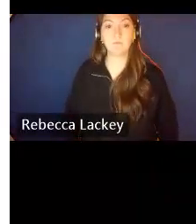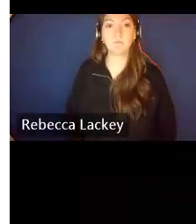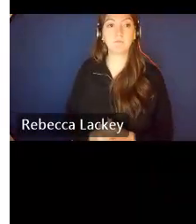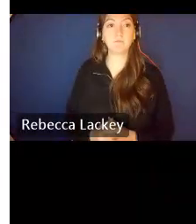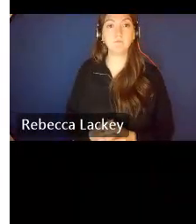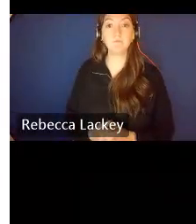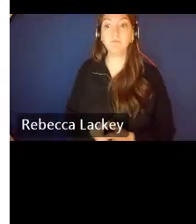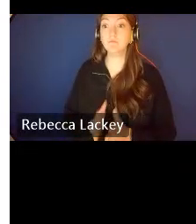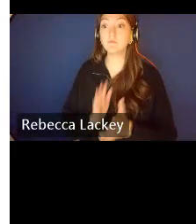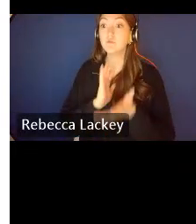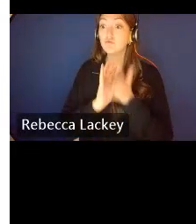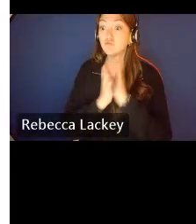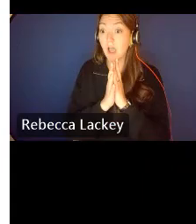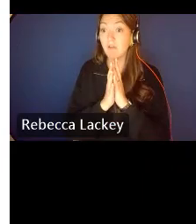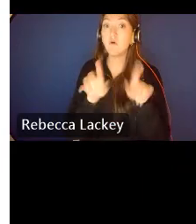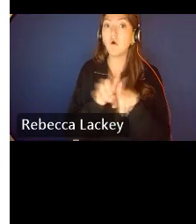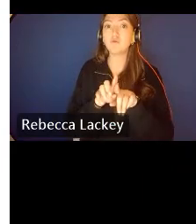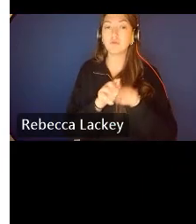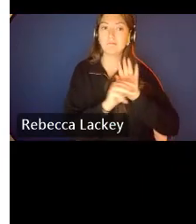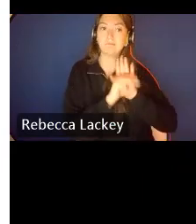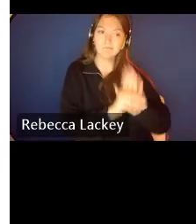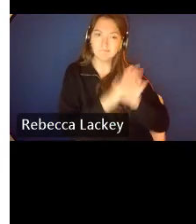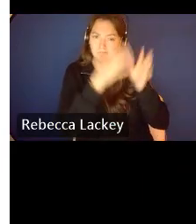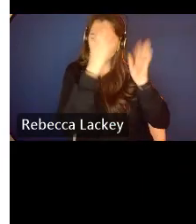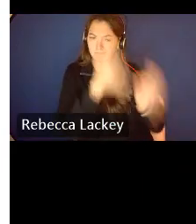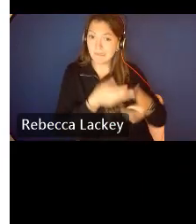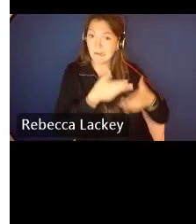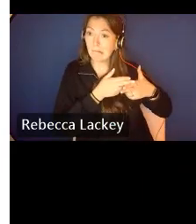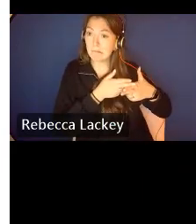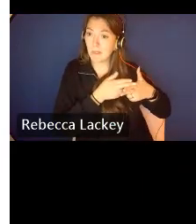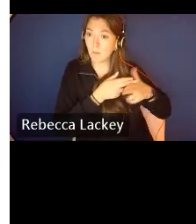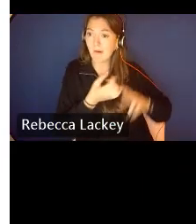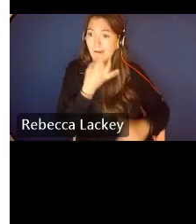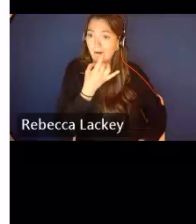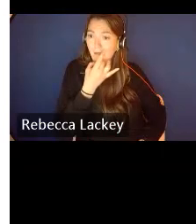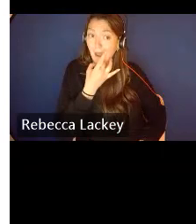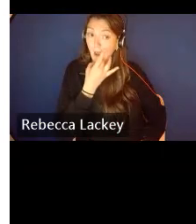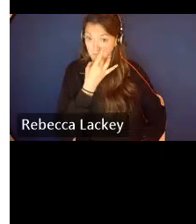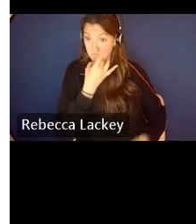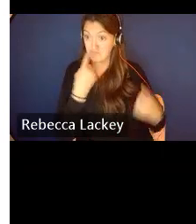Traffic was also modeled to determine if a temporary signal could function at the bridge,